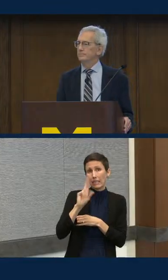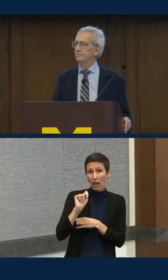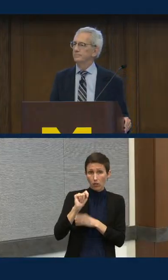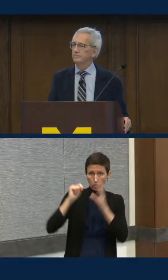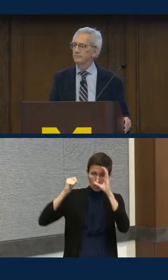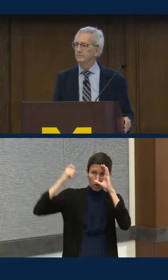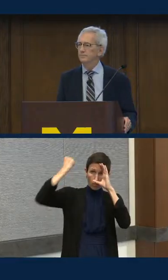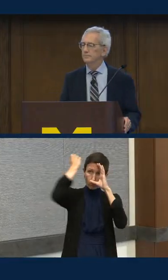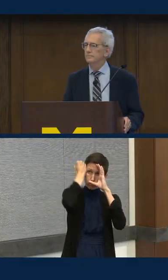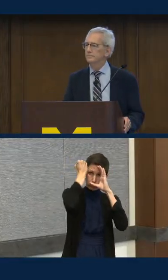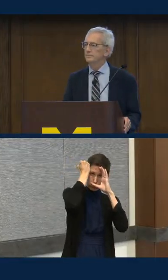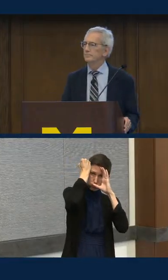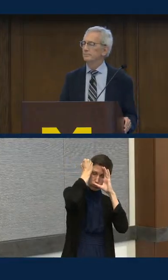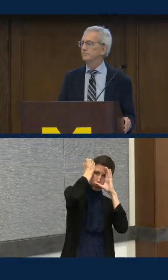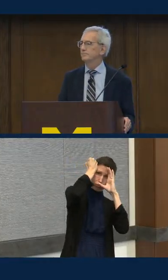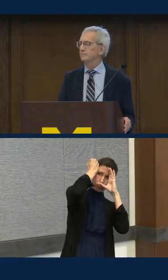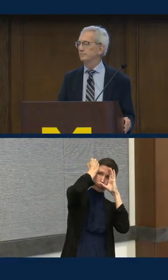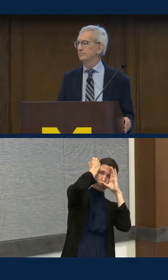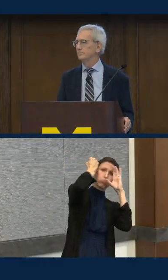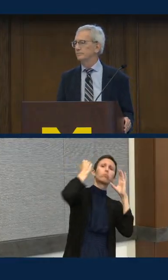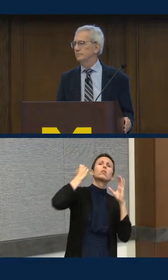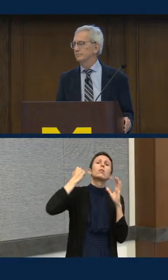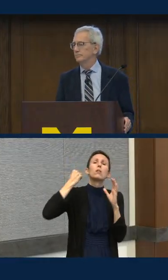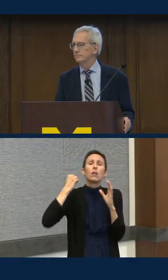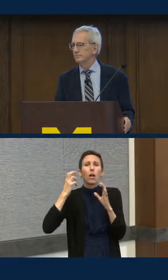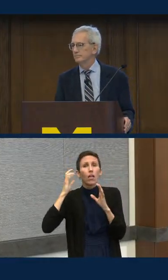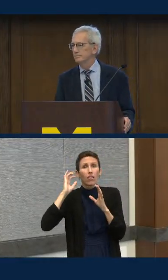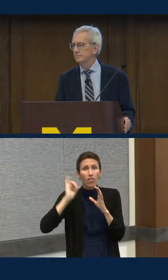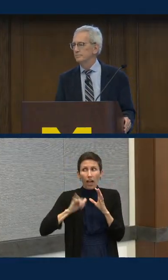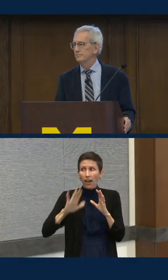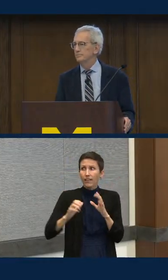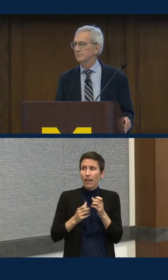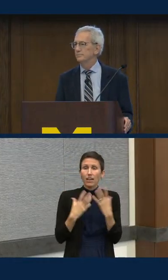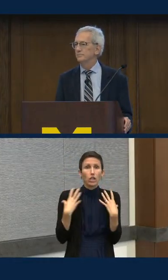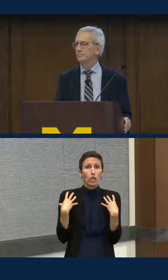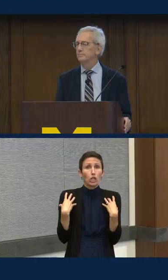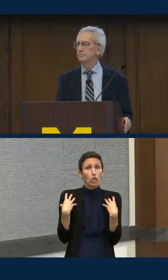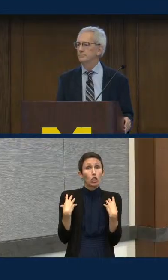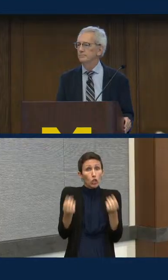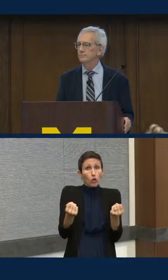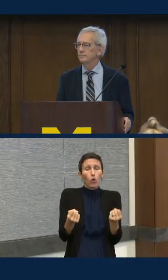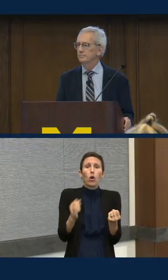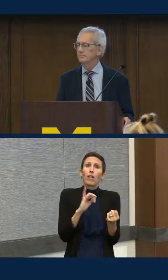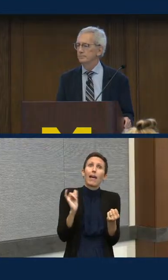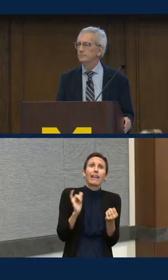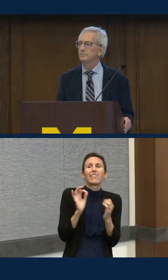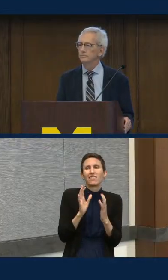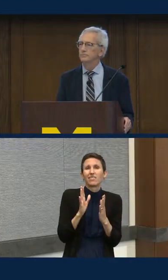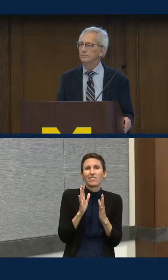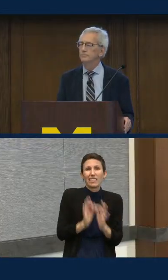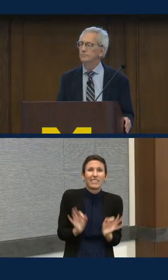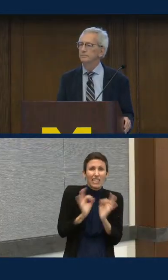targeted methods have the brain for example cure an essential